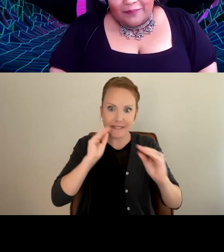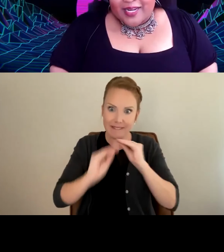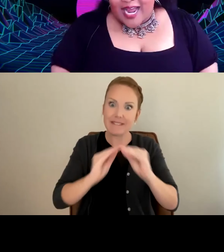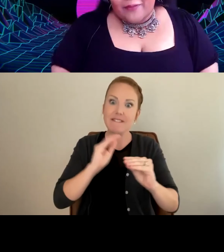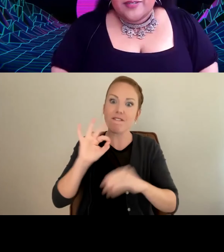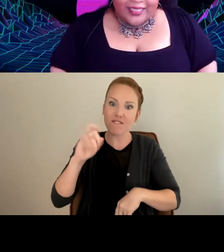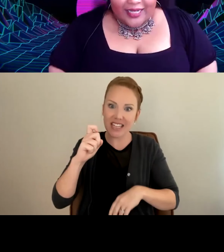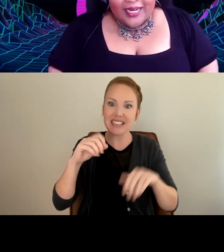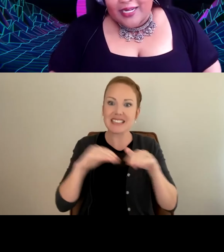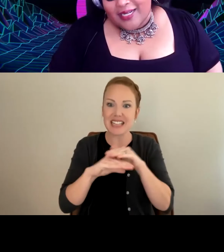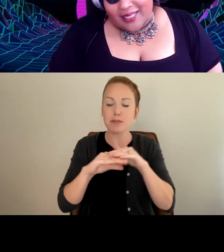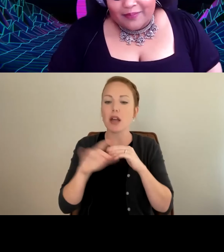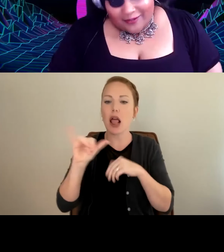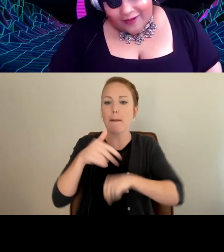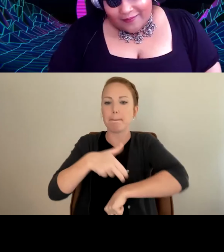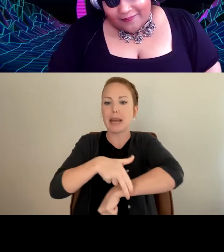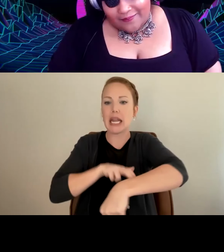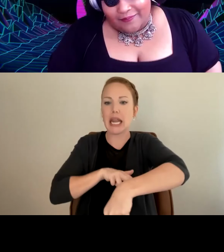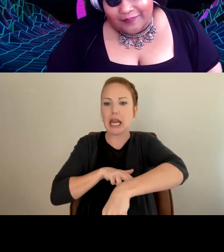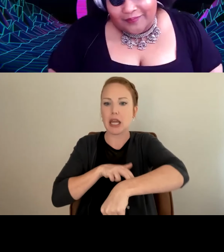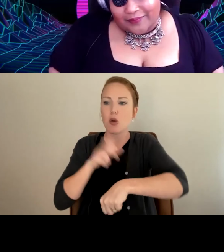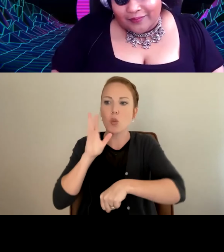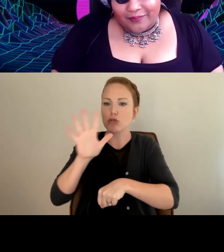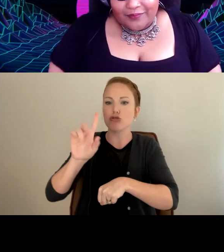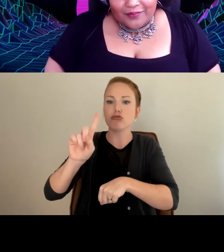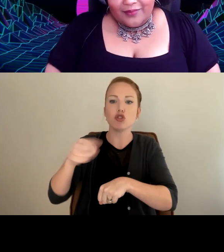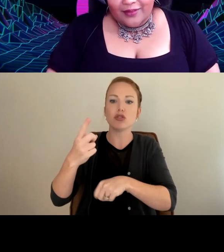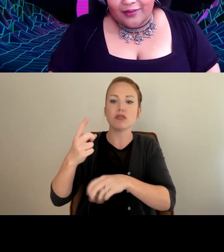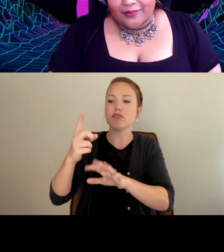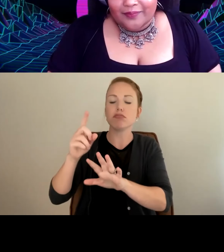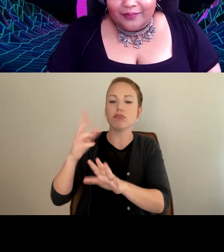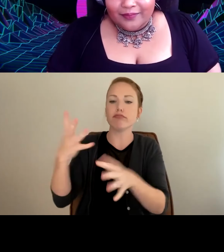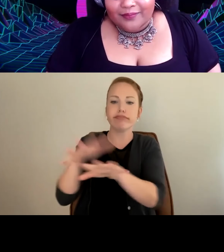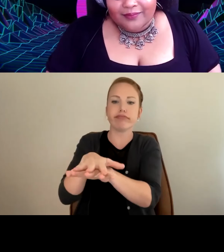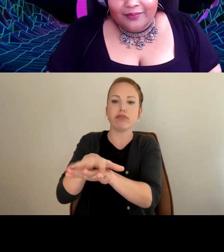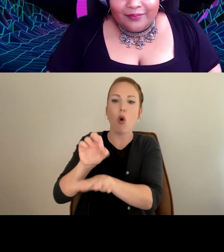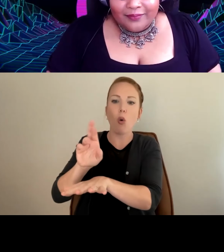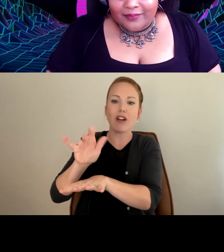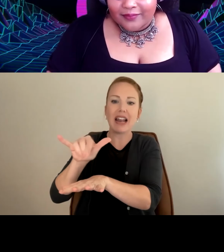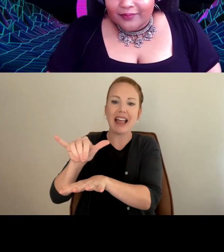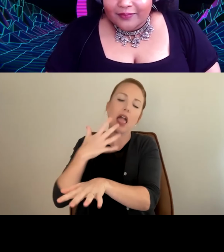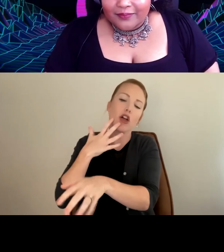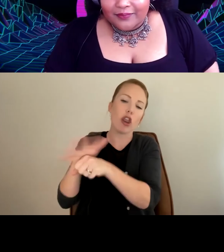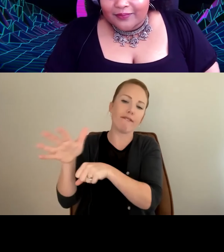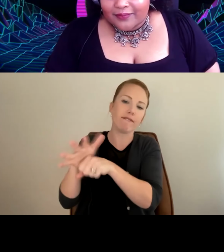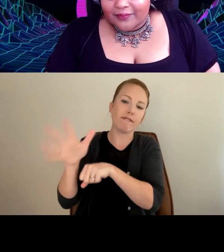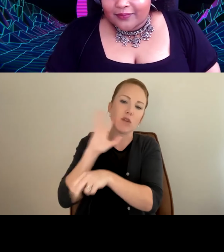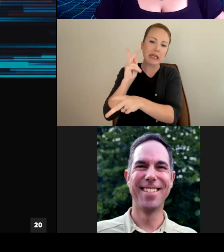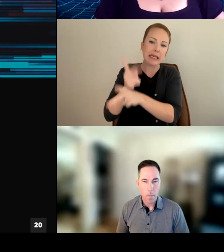but not really a good speed run.